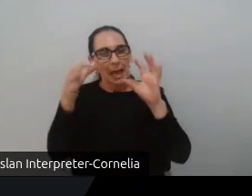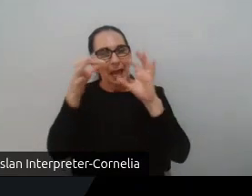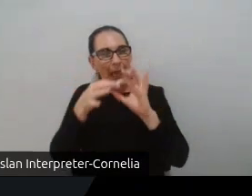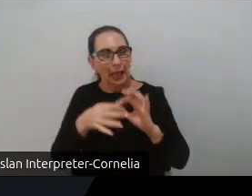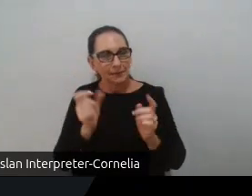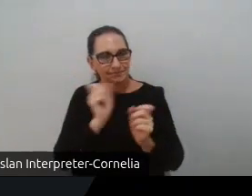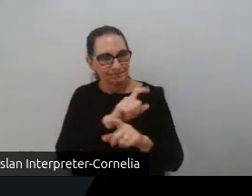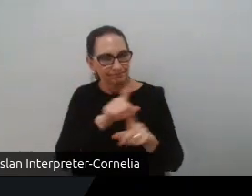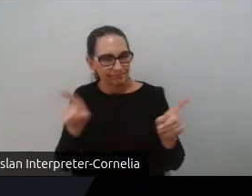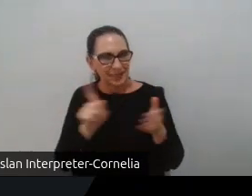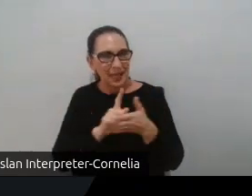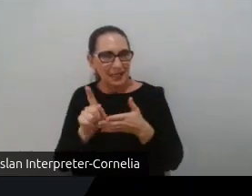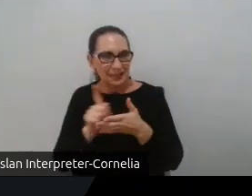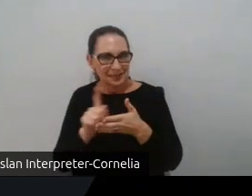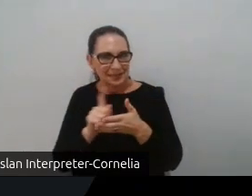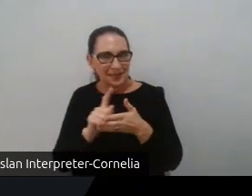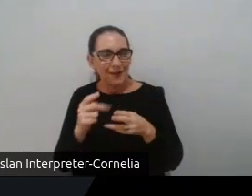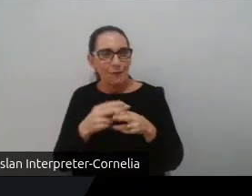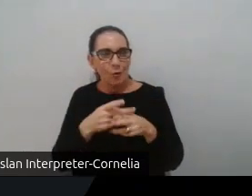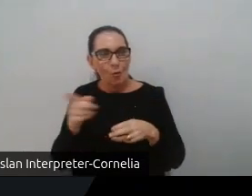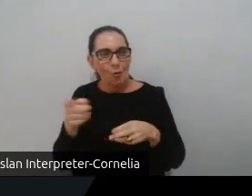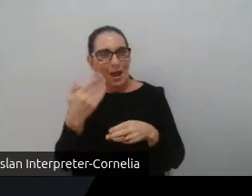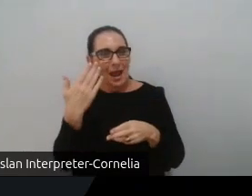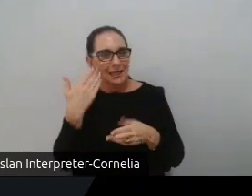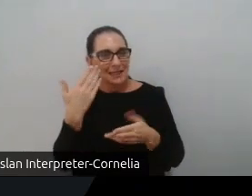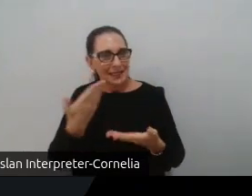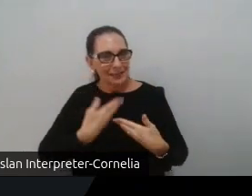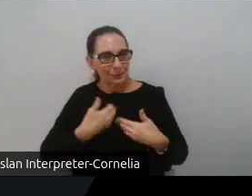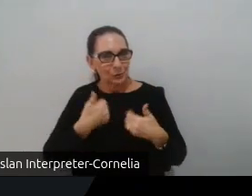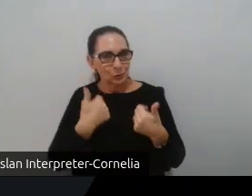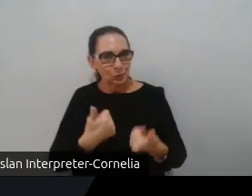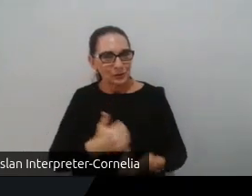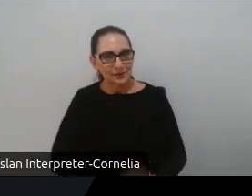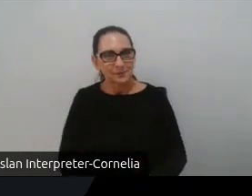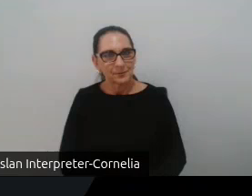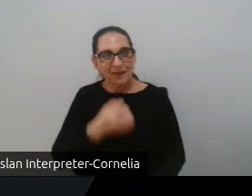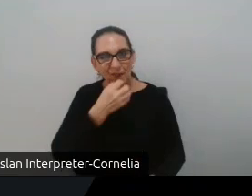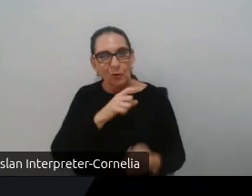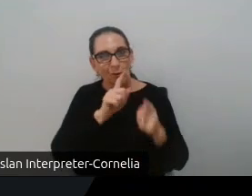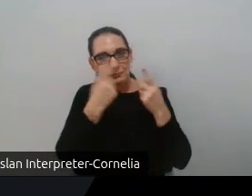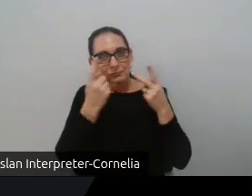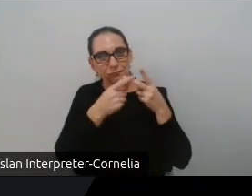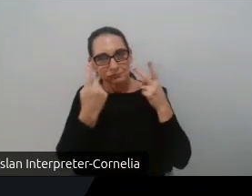links the ladies have kindly provided. There's a few pages of them. And we'll also include a